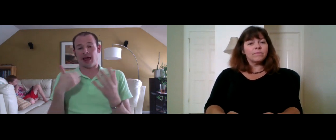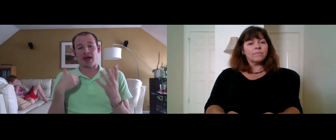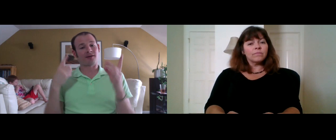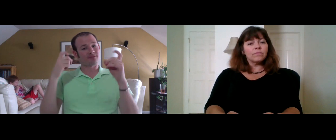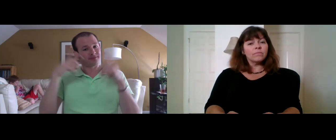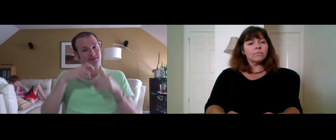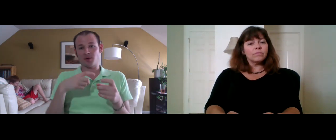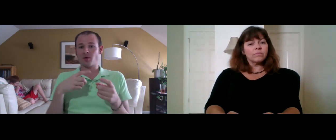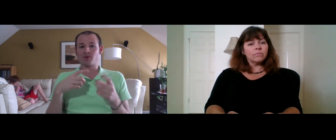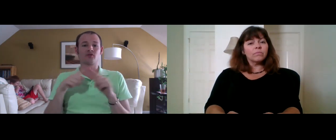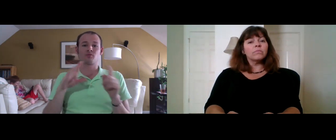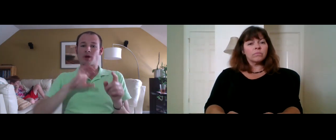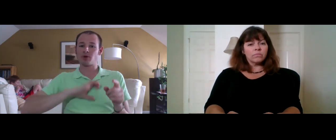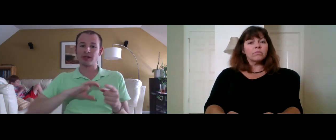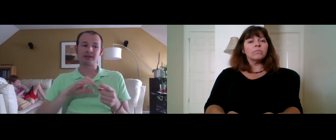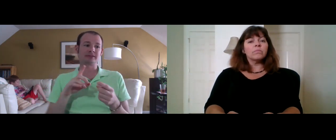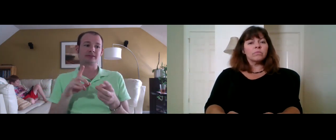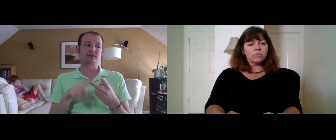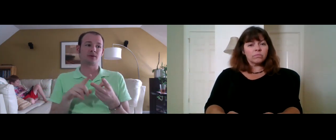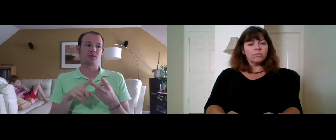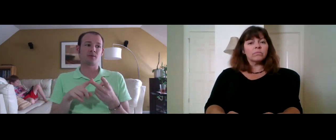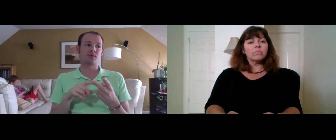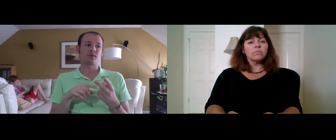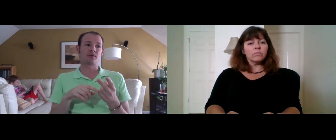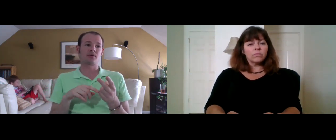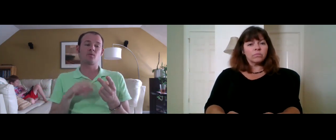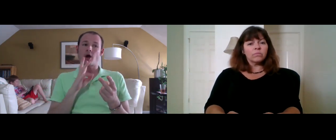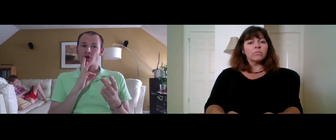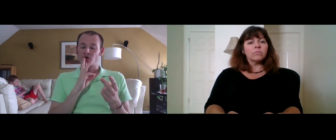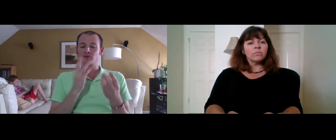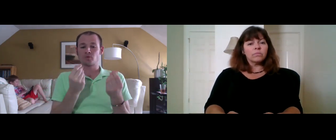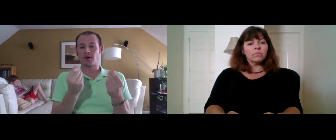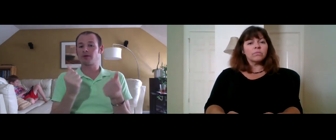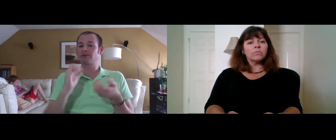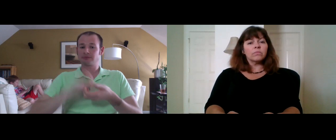Soils are complicated, with different properties